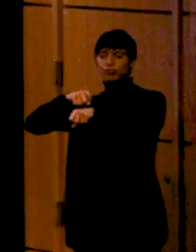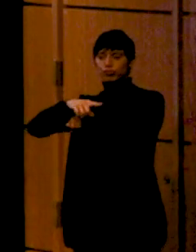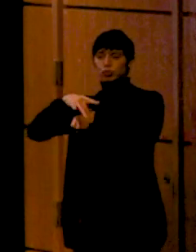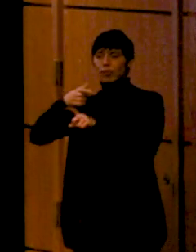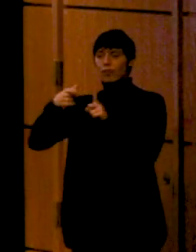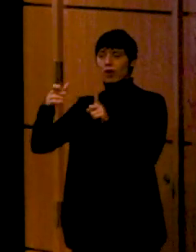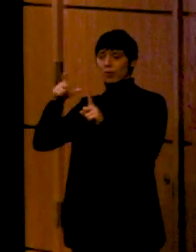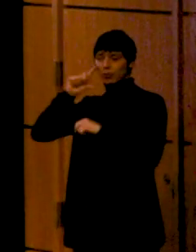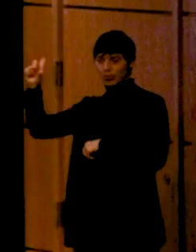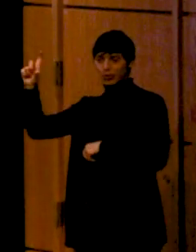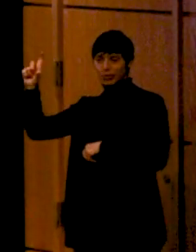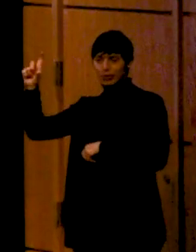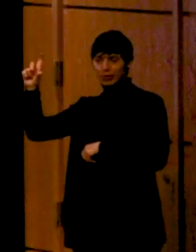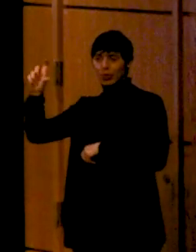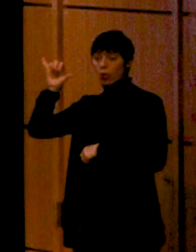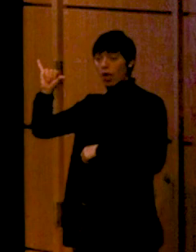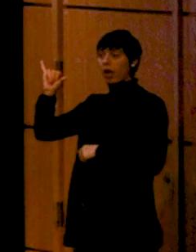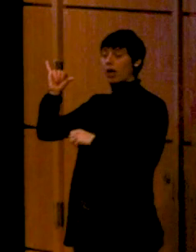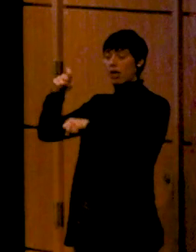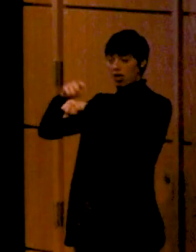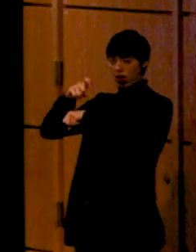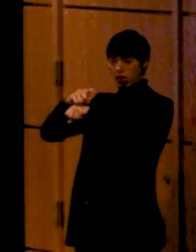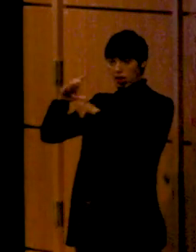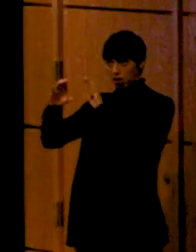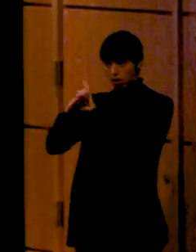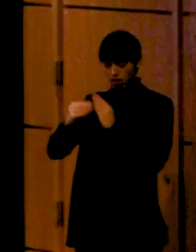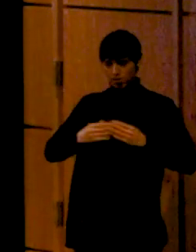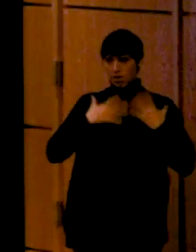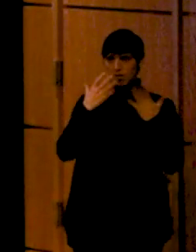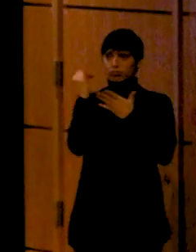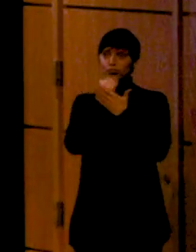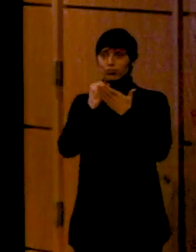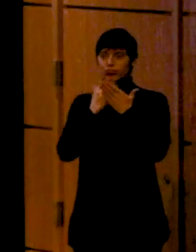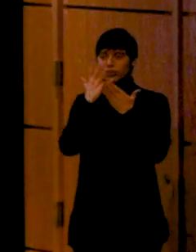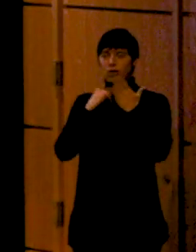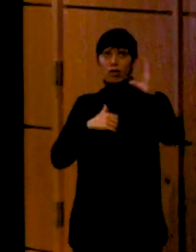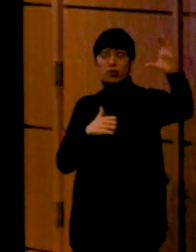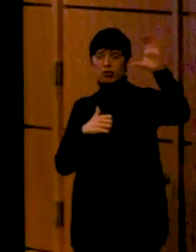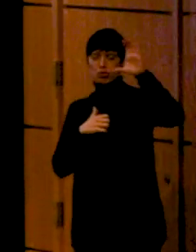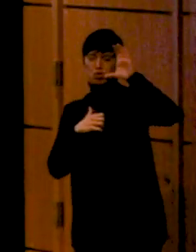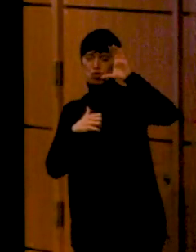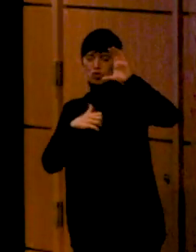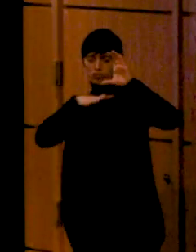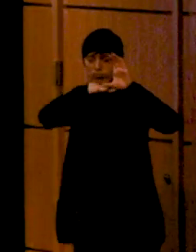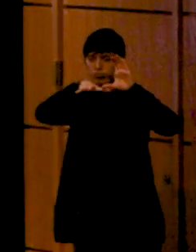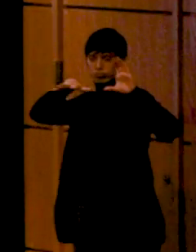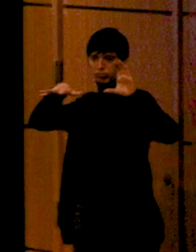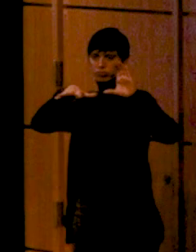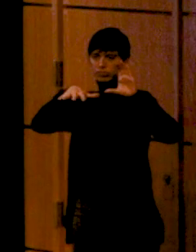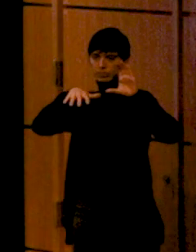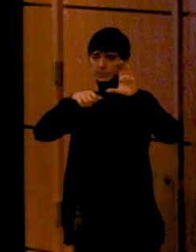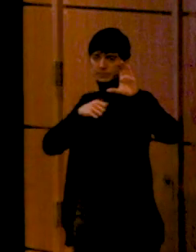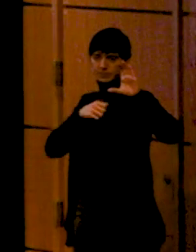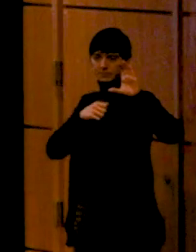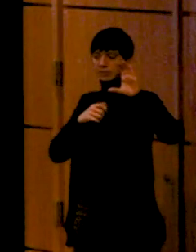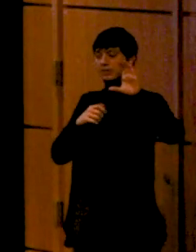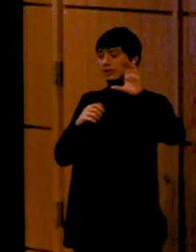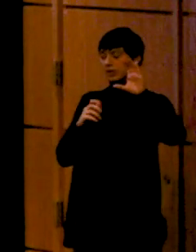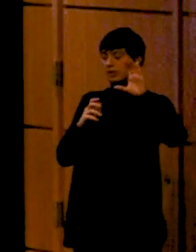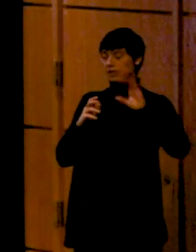Since that time, the Cassini spacecraft made an even closer approach and was able to fly